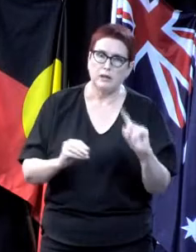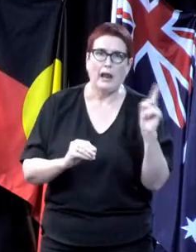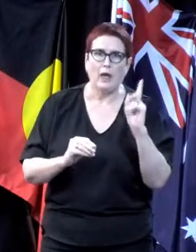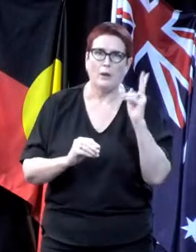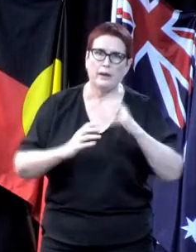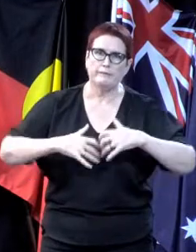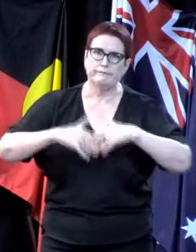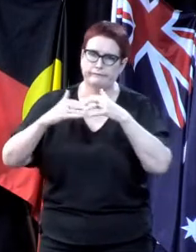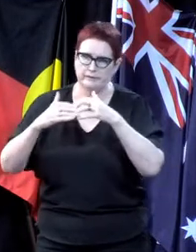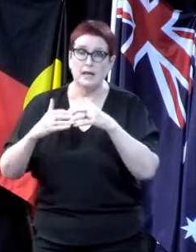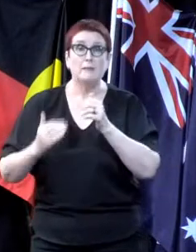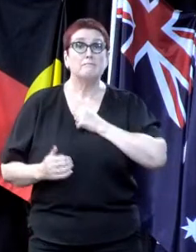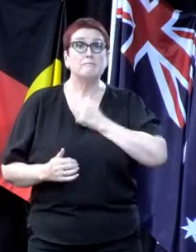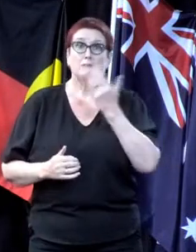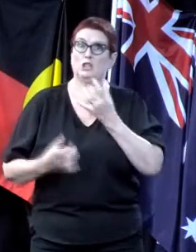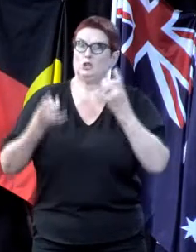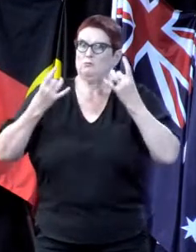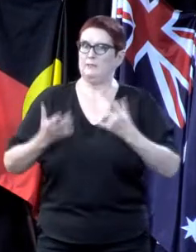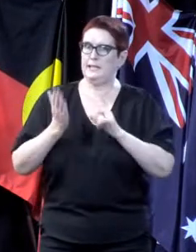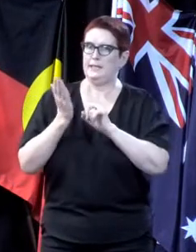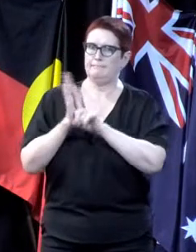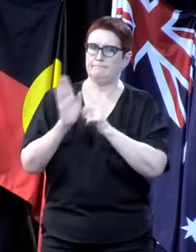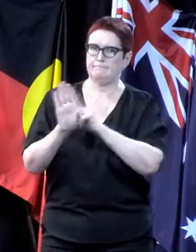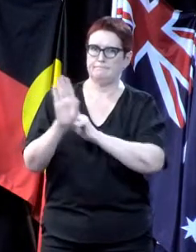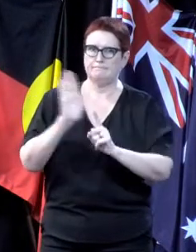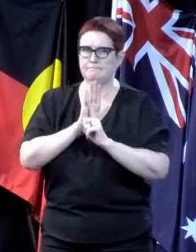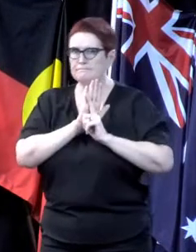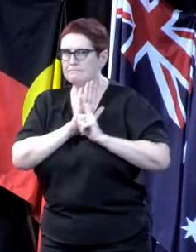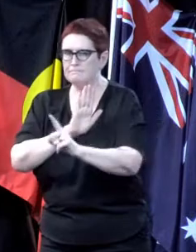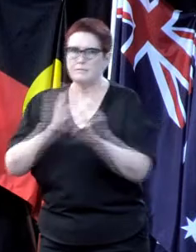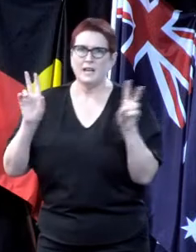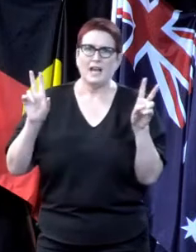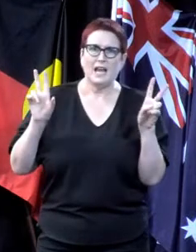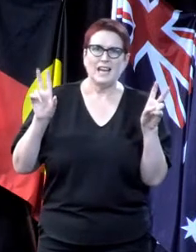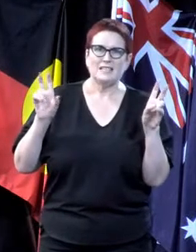as you would imagine. So, it's called the Access Arrangement and Reasonable Adjustments.